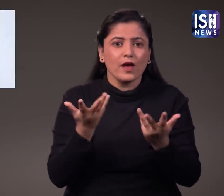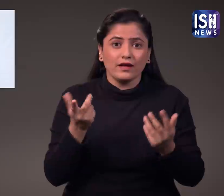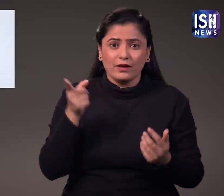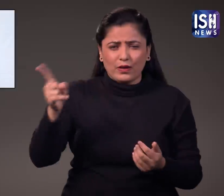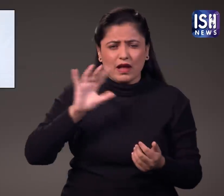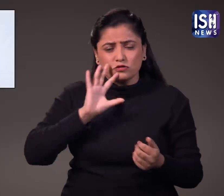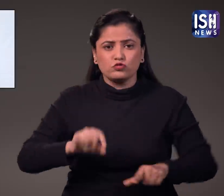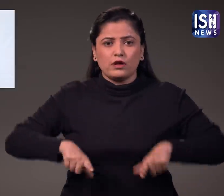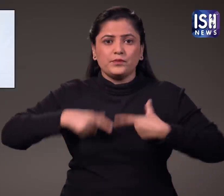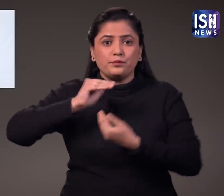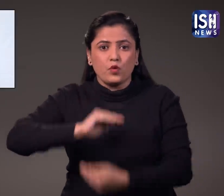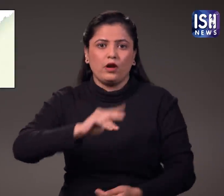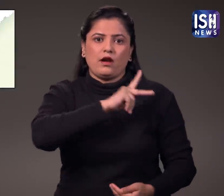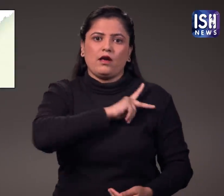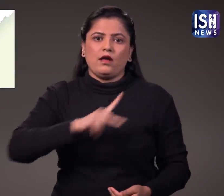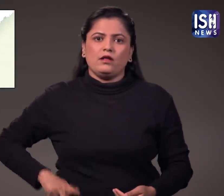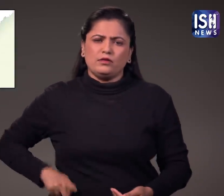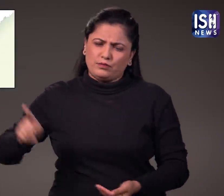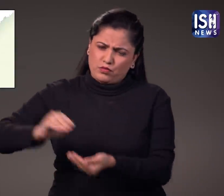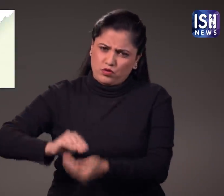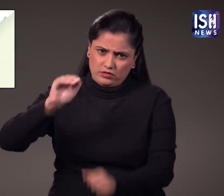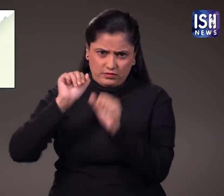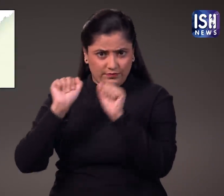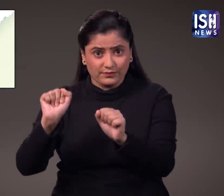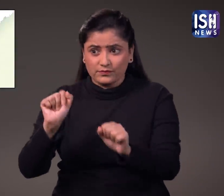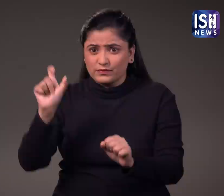Jyoti Raj was born in the state of Karnataka.